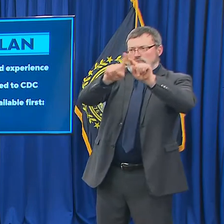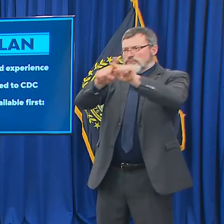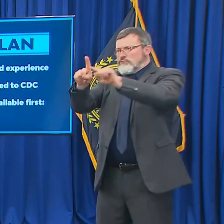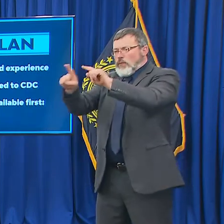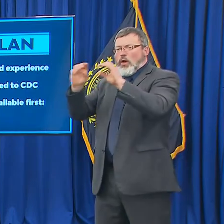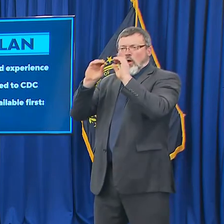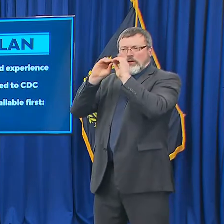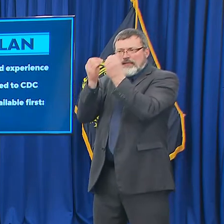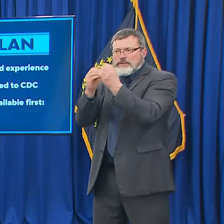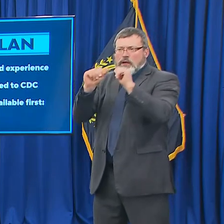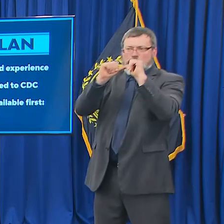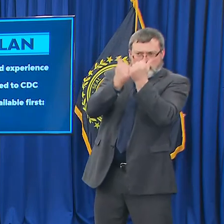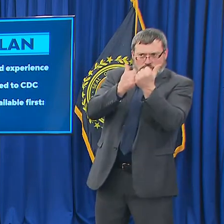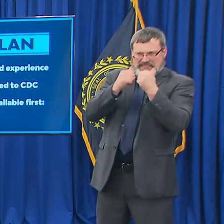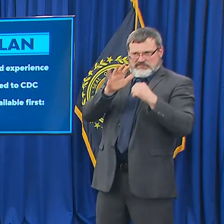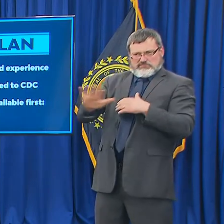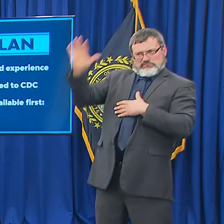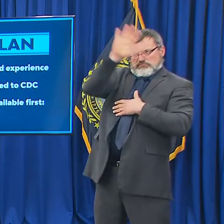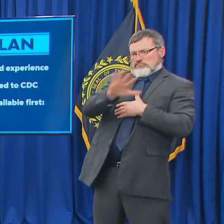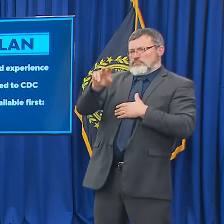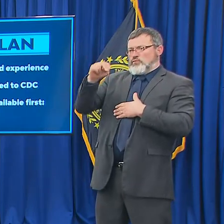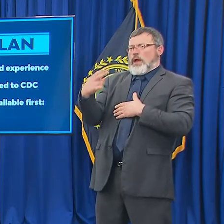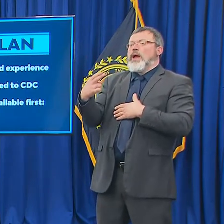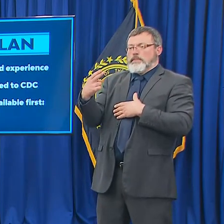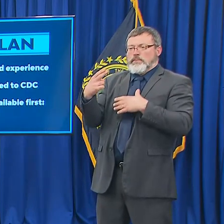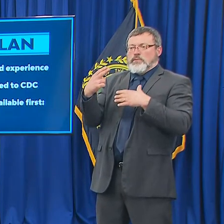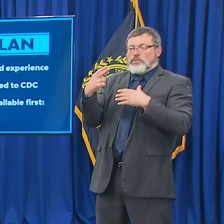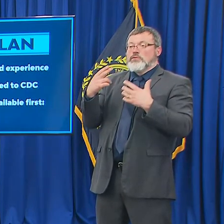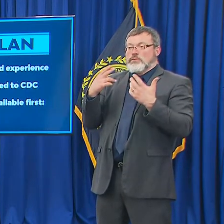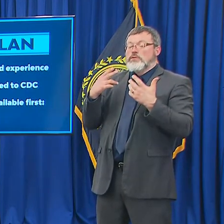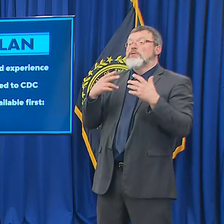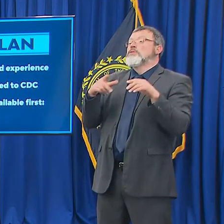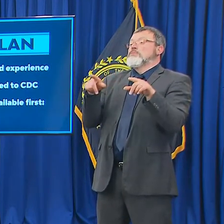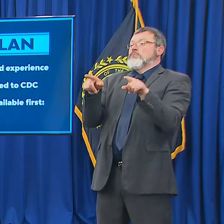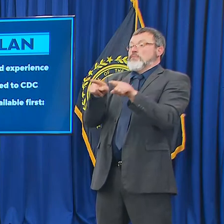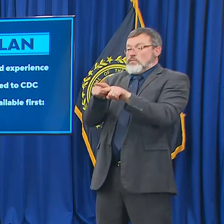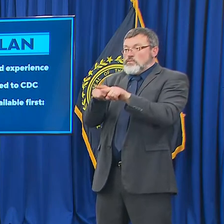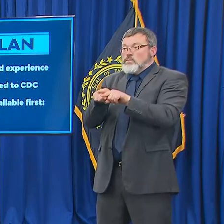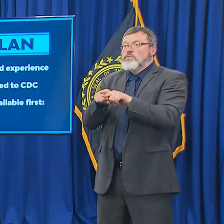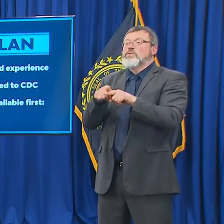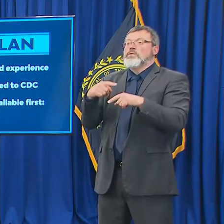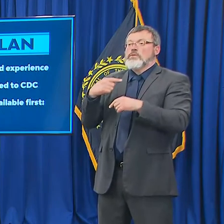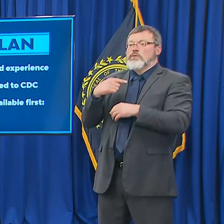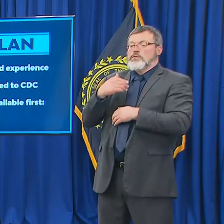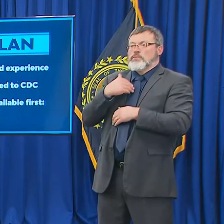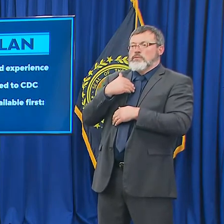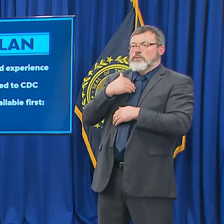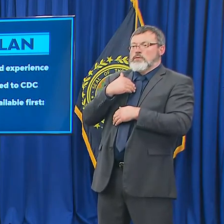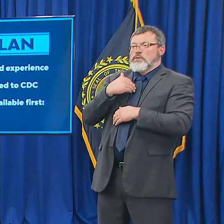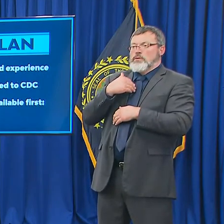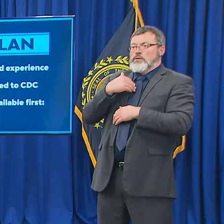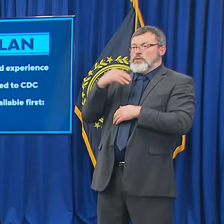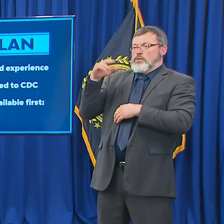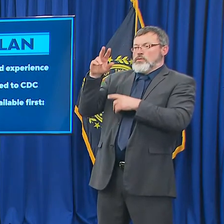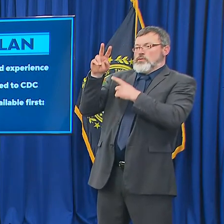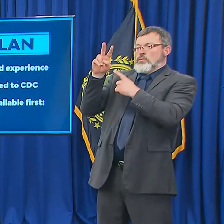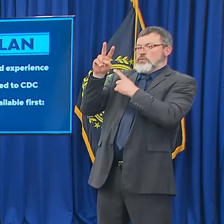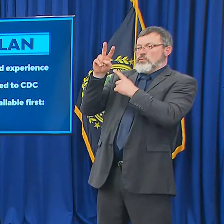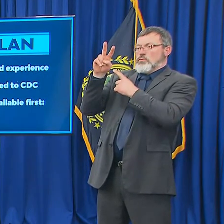a plan that is going to have to live and be updated as we proceed forward learning new information about the actual vaccines that are provided to us